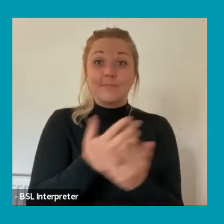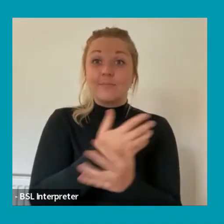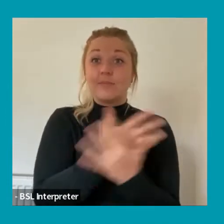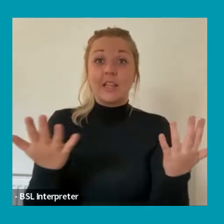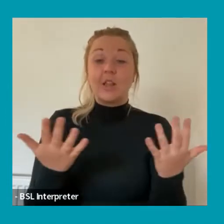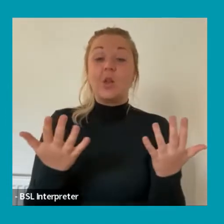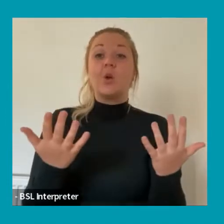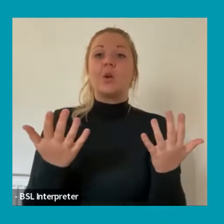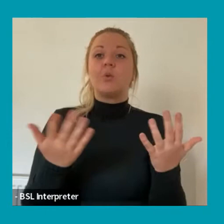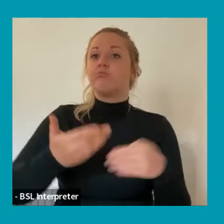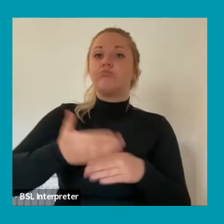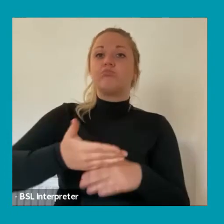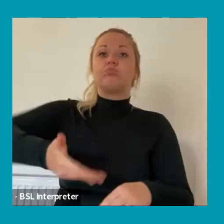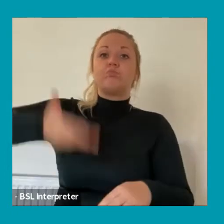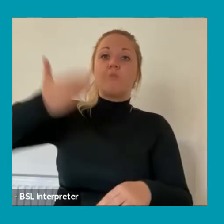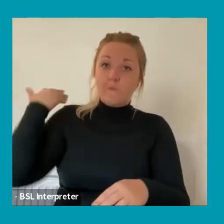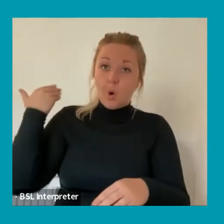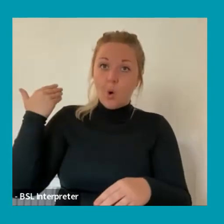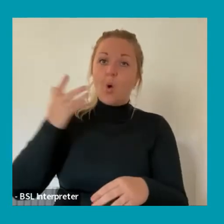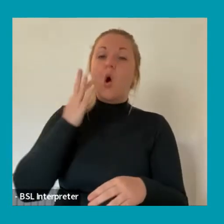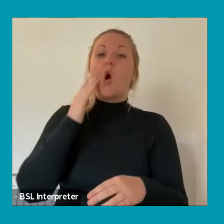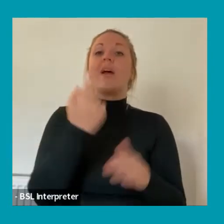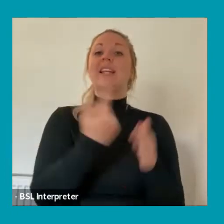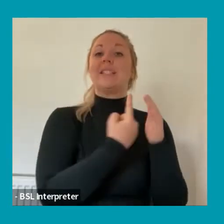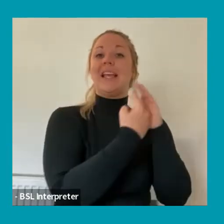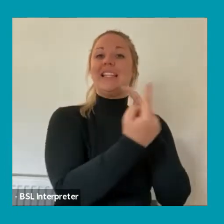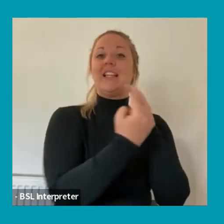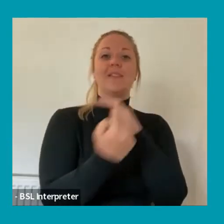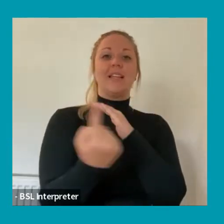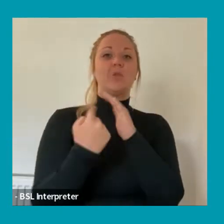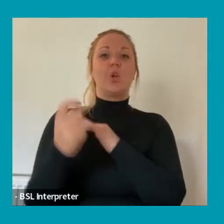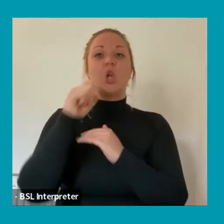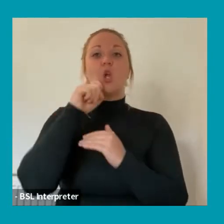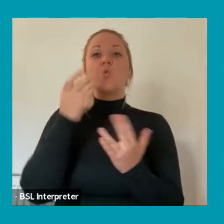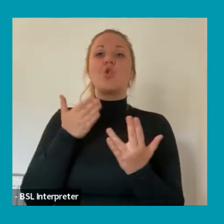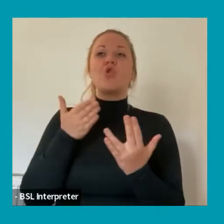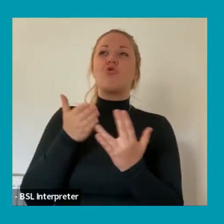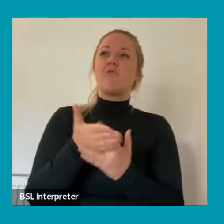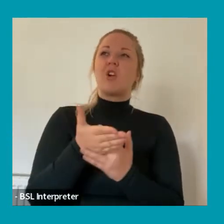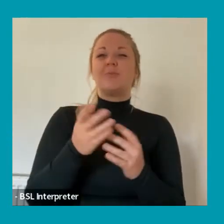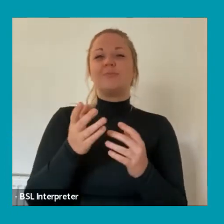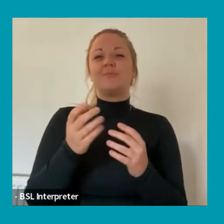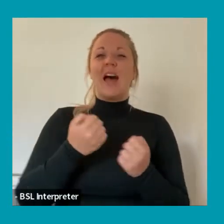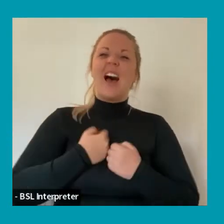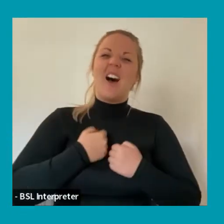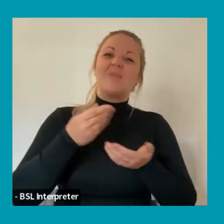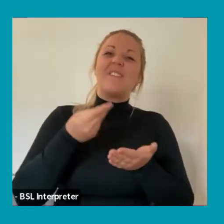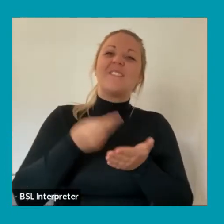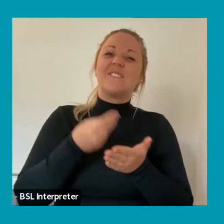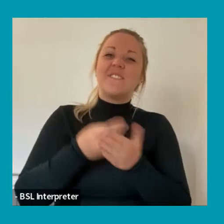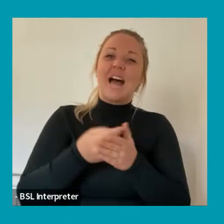Before when it was individual T went through our finance systems untracebly